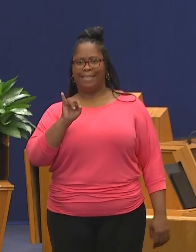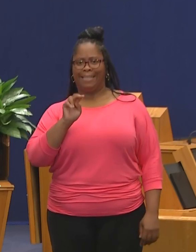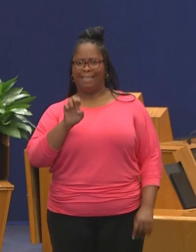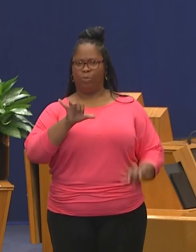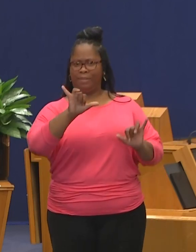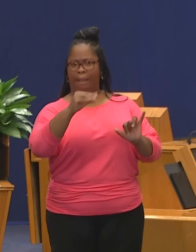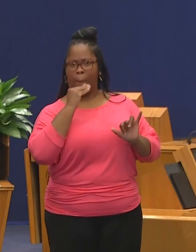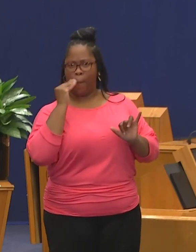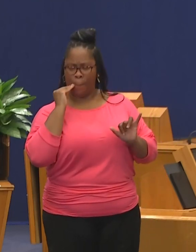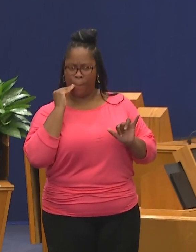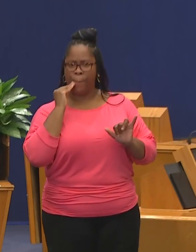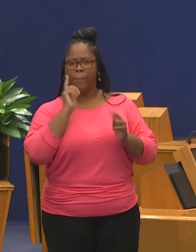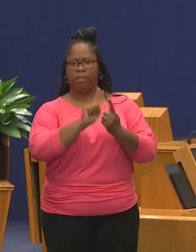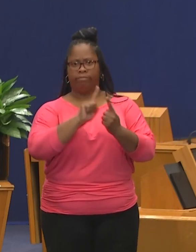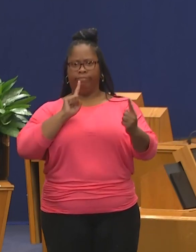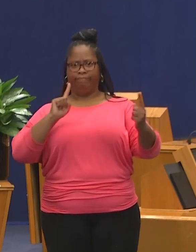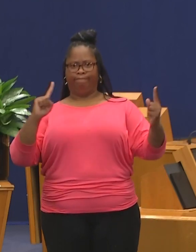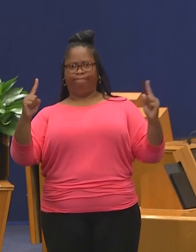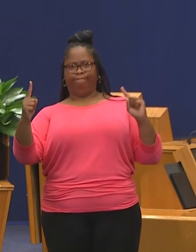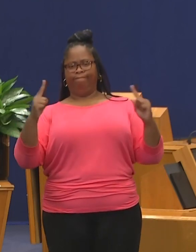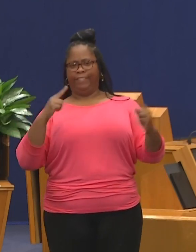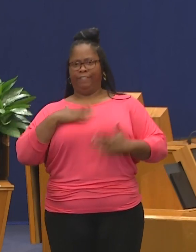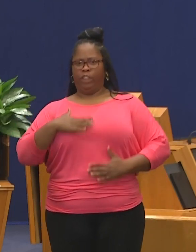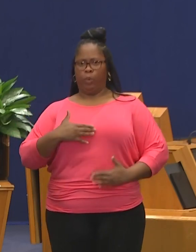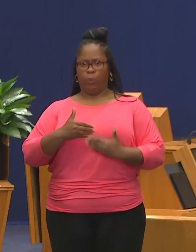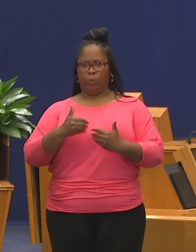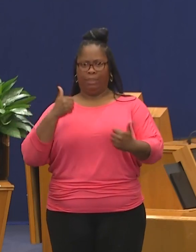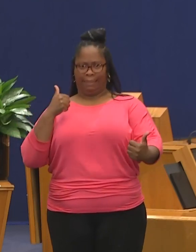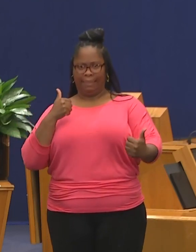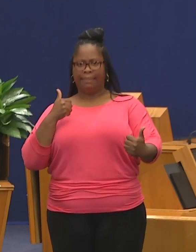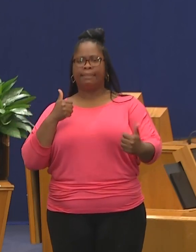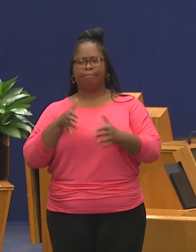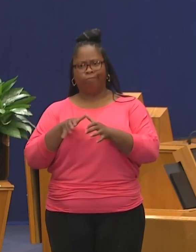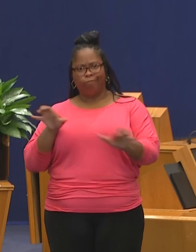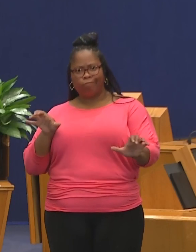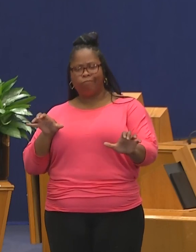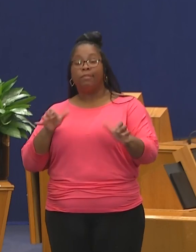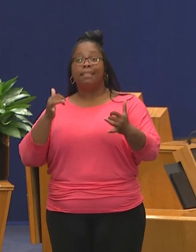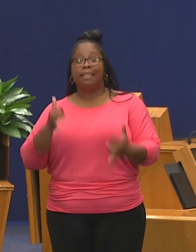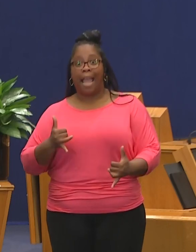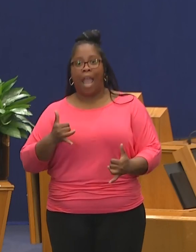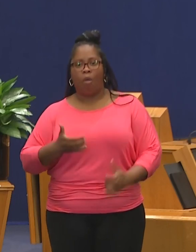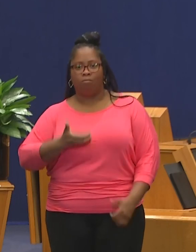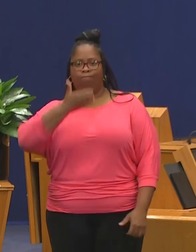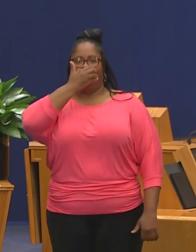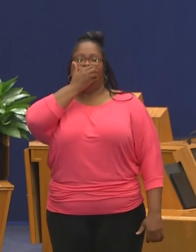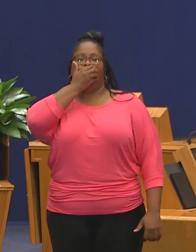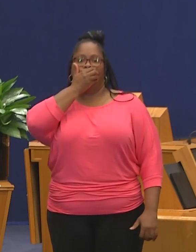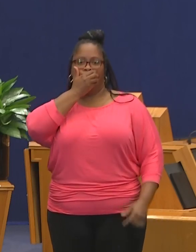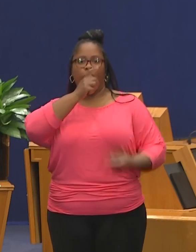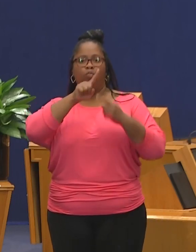ALLOW YOU TO STAY HOME SAFELY, MAINTAIN YOUR PHYSICAL DISTANCE